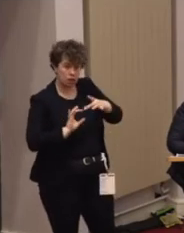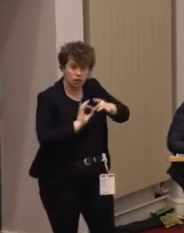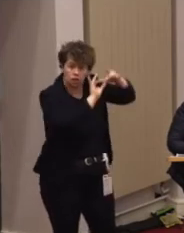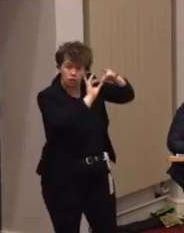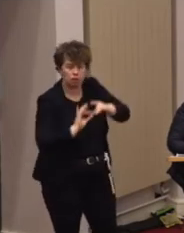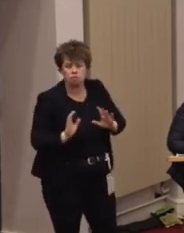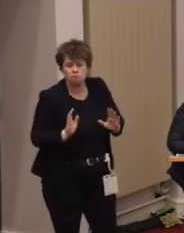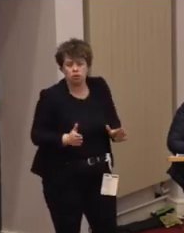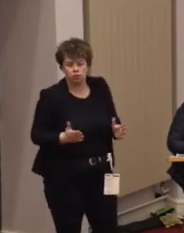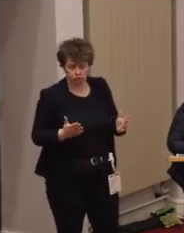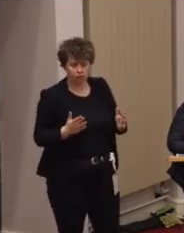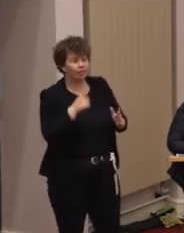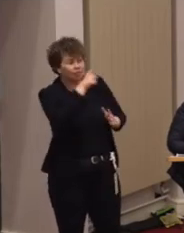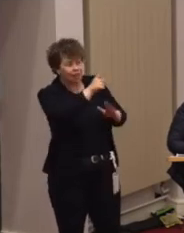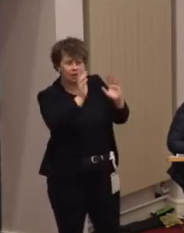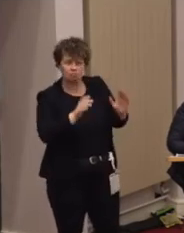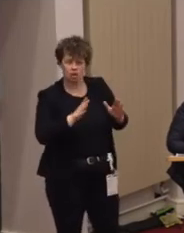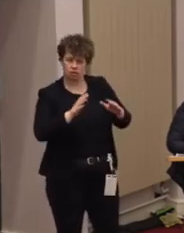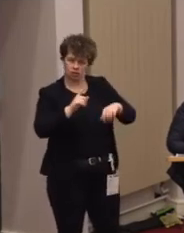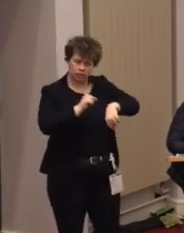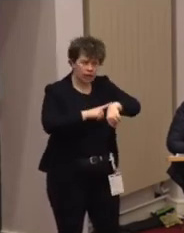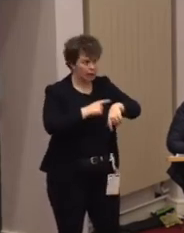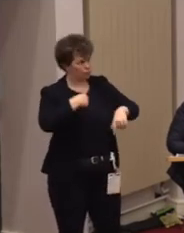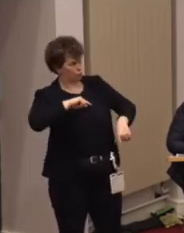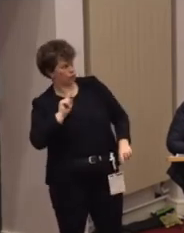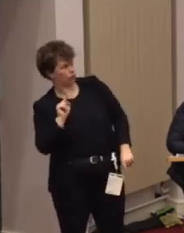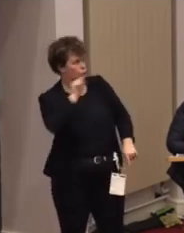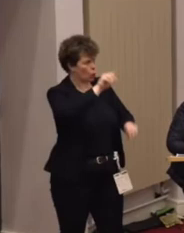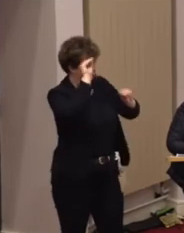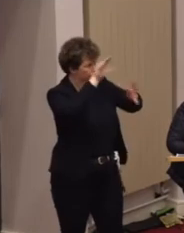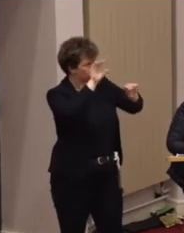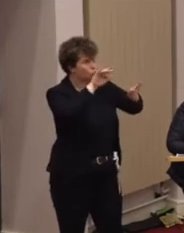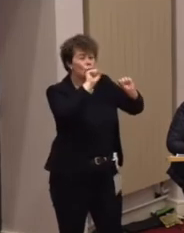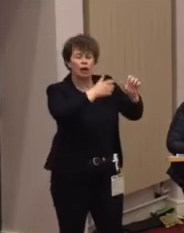an enabling space and resilient environmental for all so that we can engage throughout the